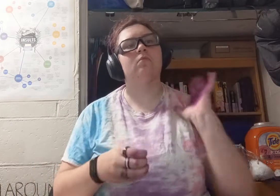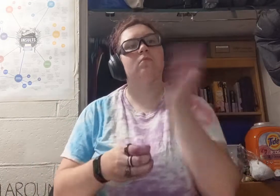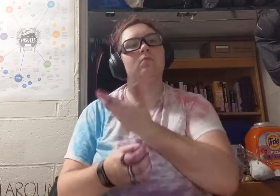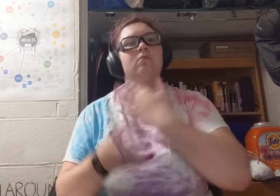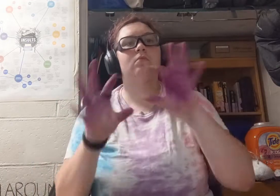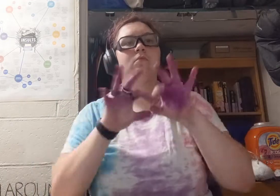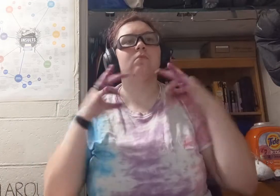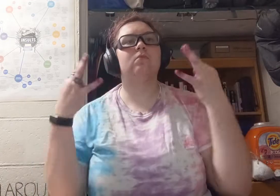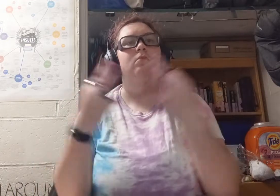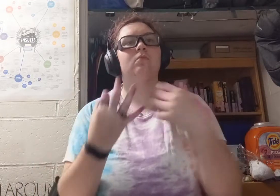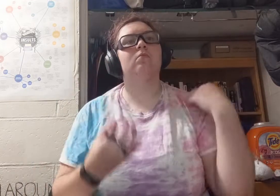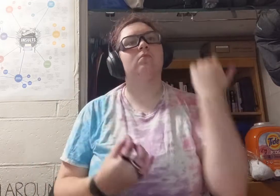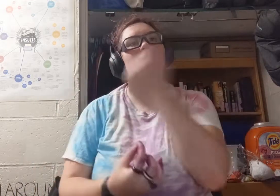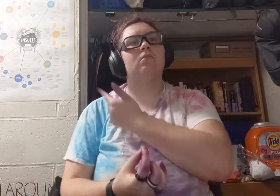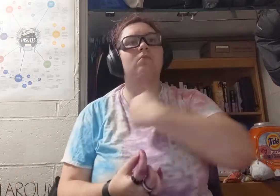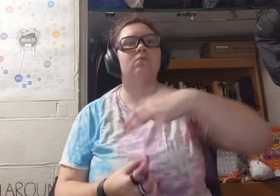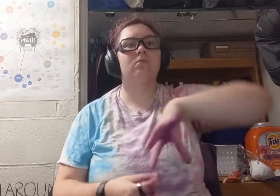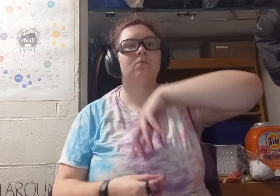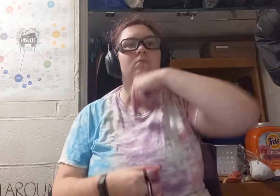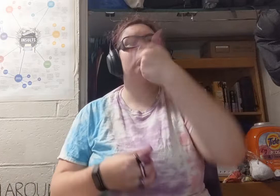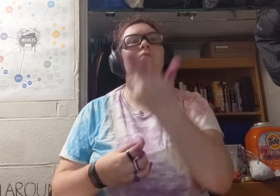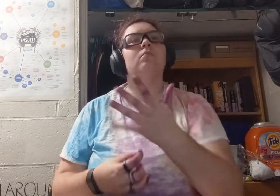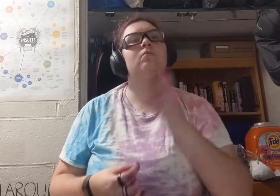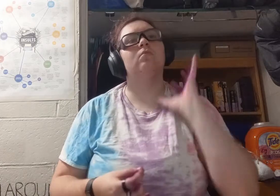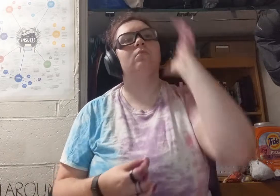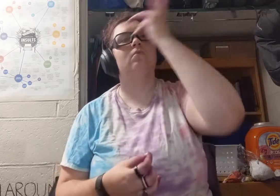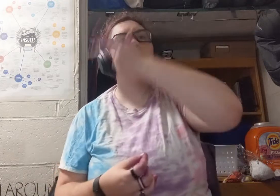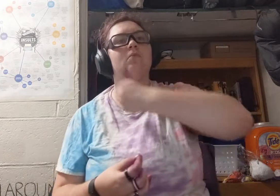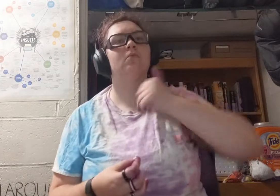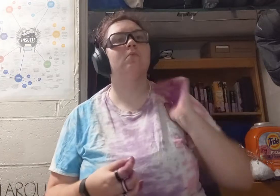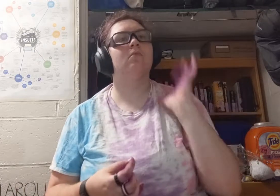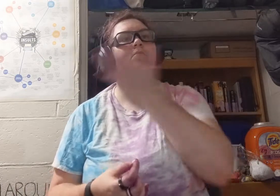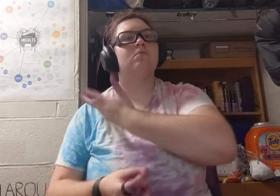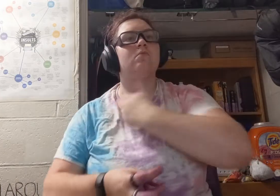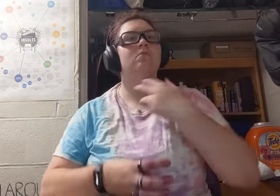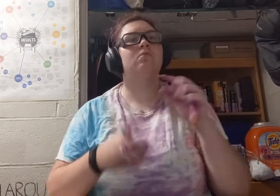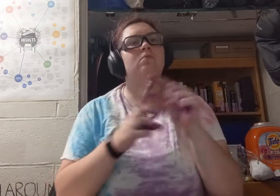we are poetry in motion and our words give life to action